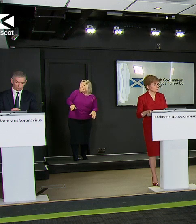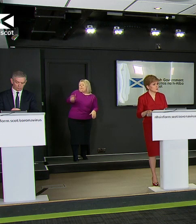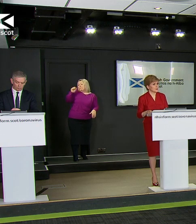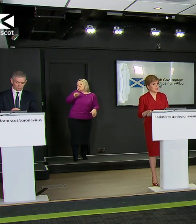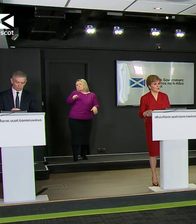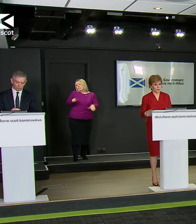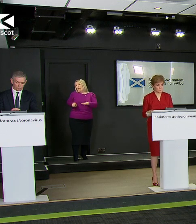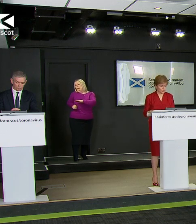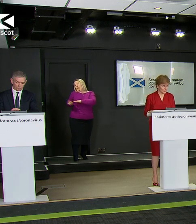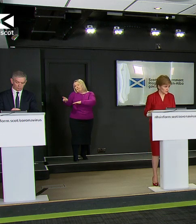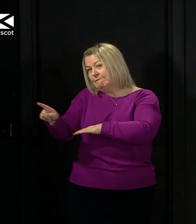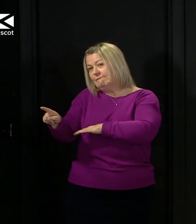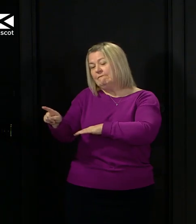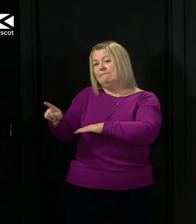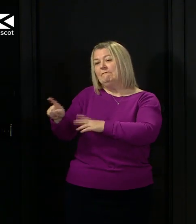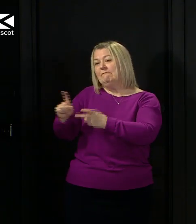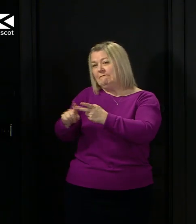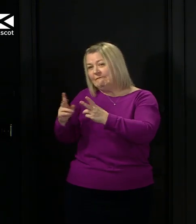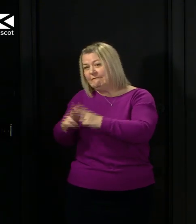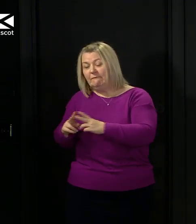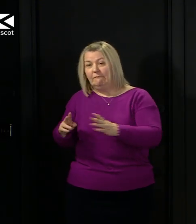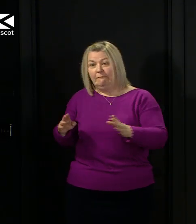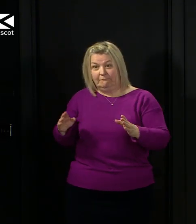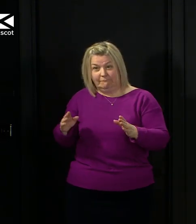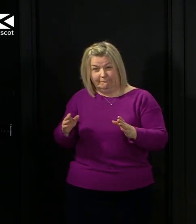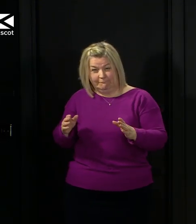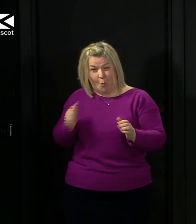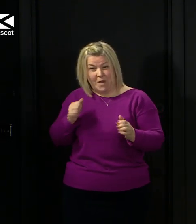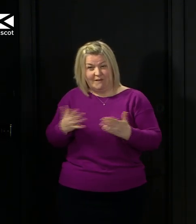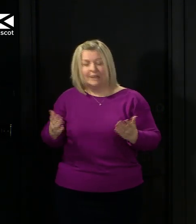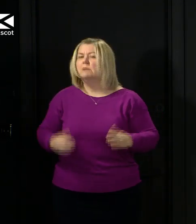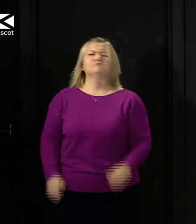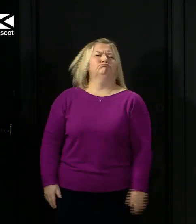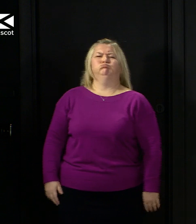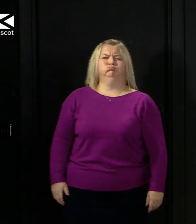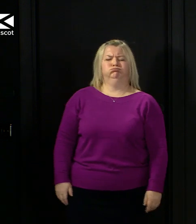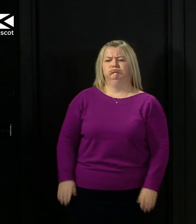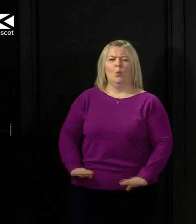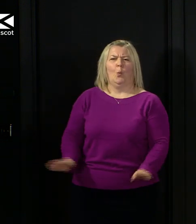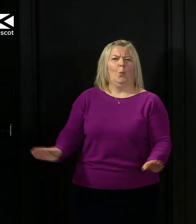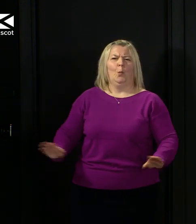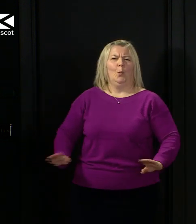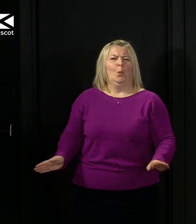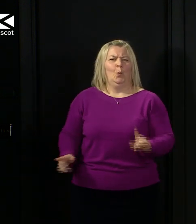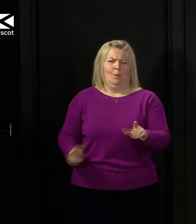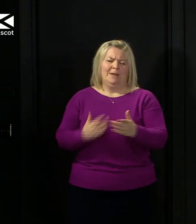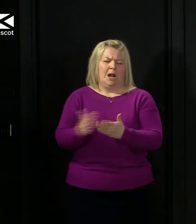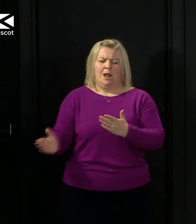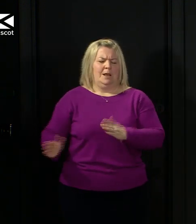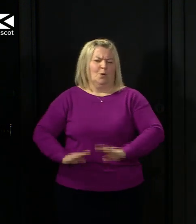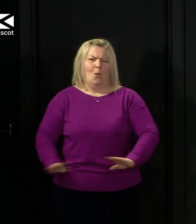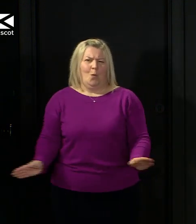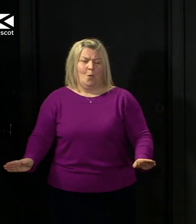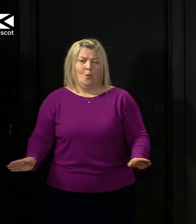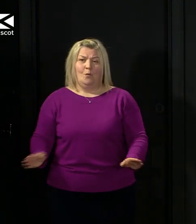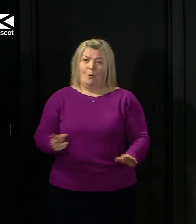No I'm not, I want to be very clear of that. But let me take the opportunity again to make